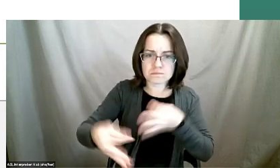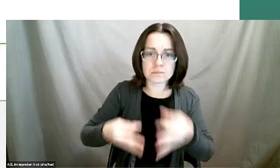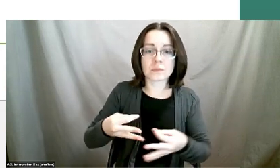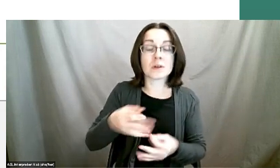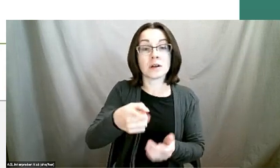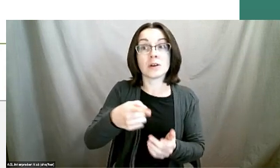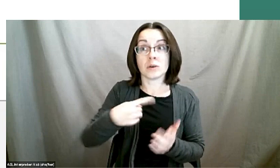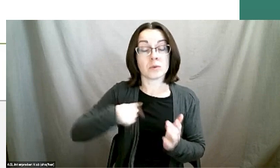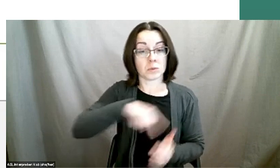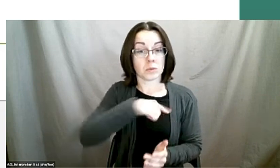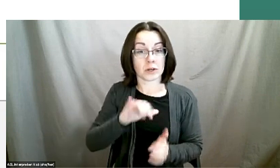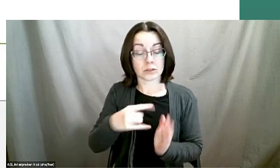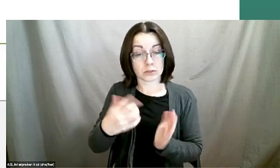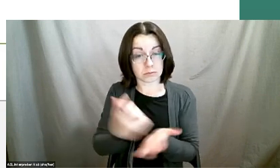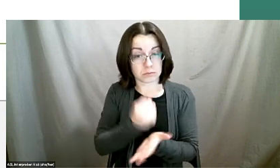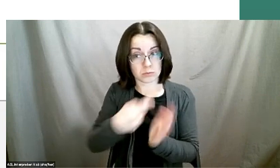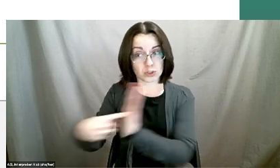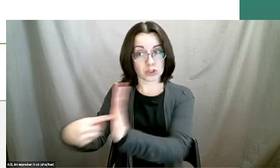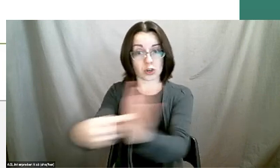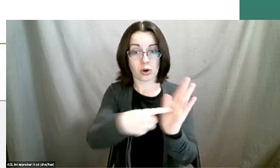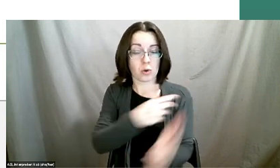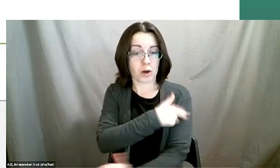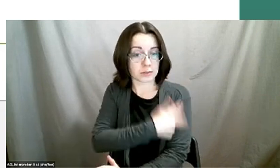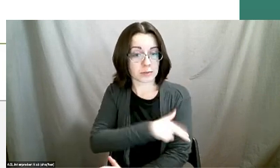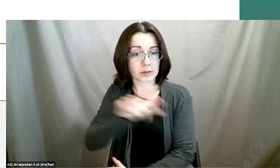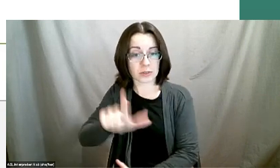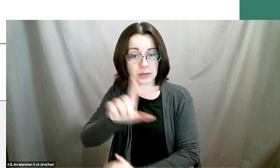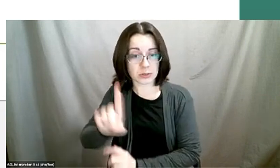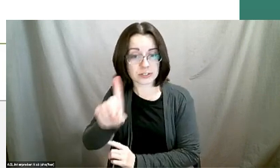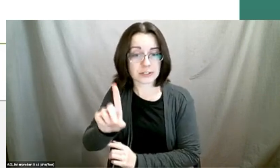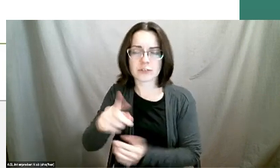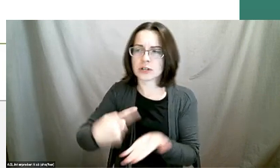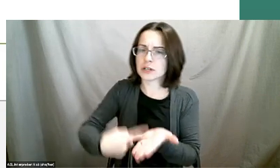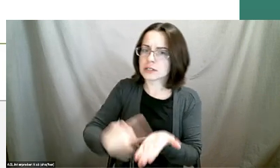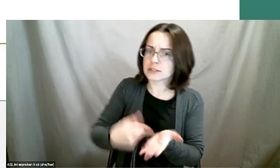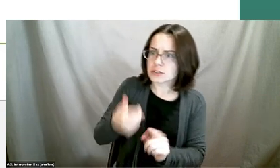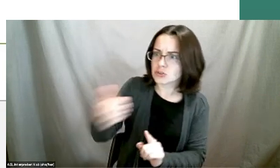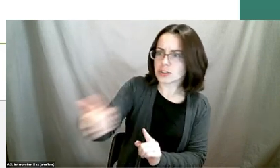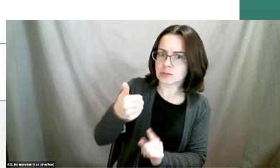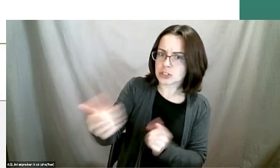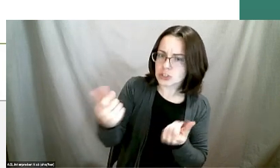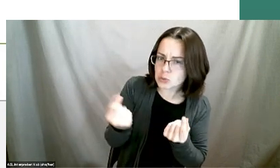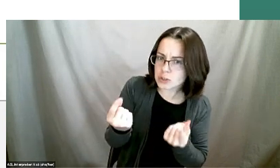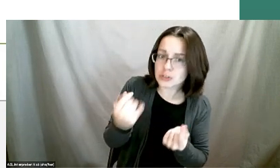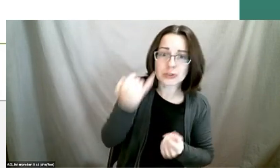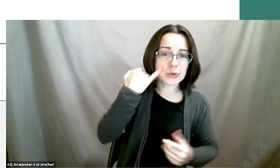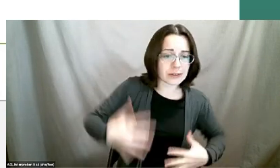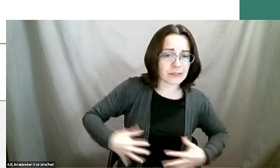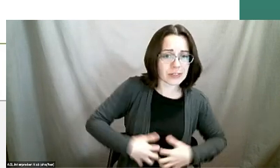and discuss transportation needs if they go into labor in the middle of the night. So all of this has to be pre-planned.